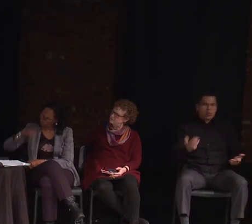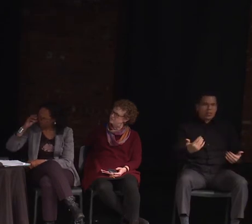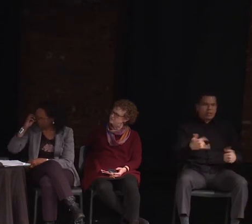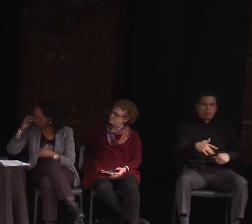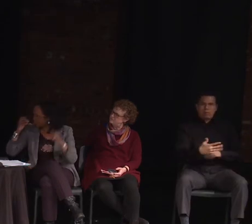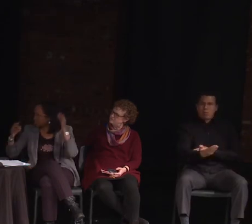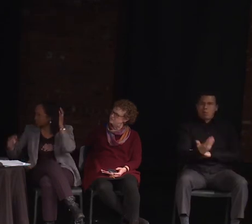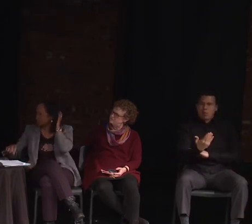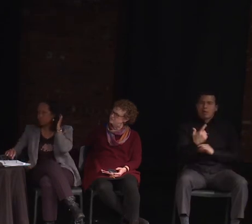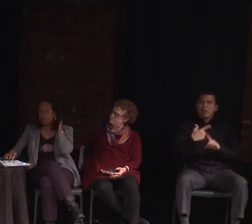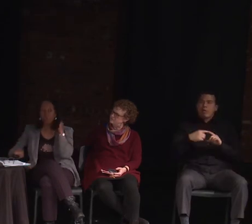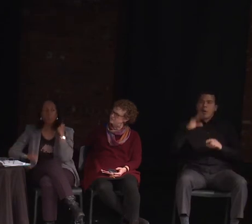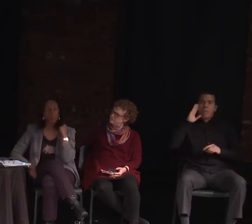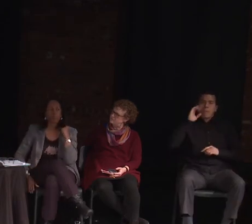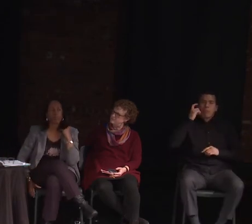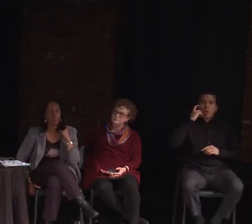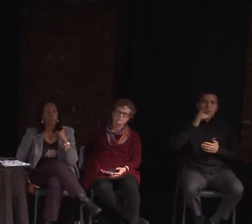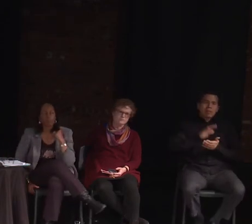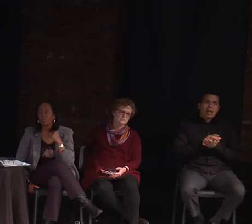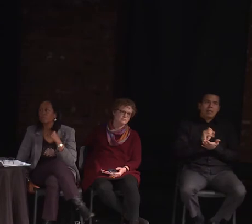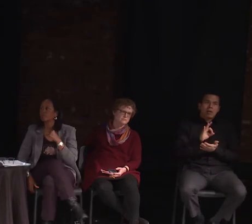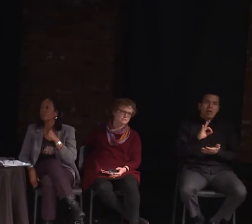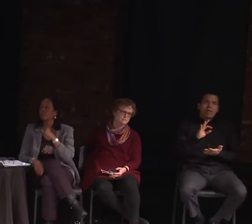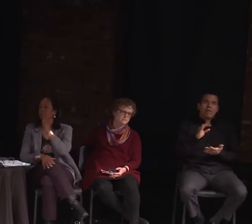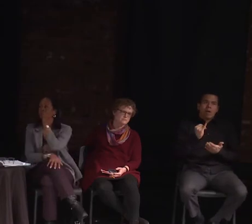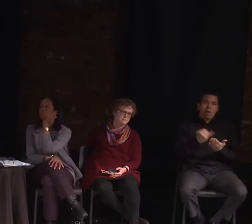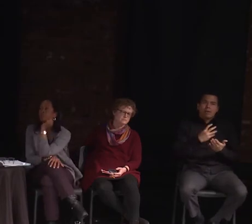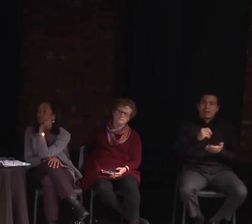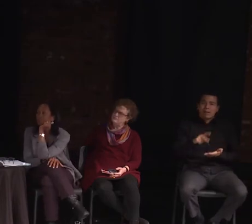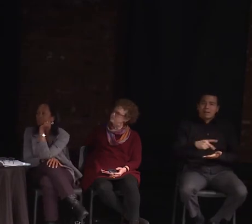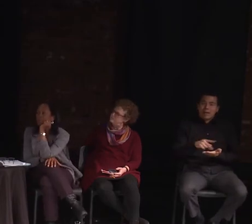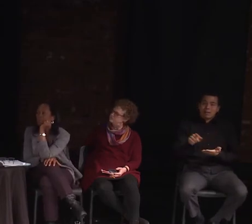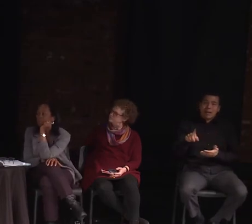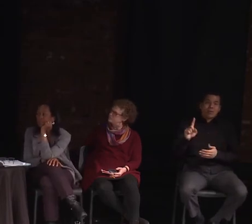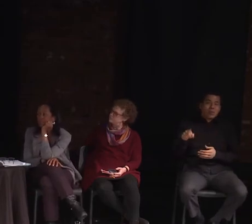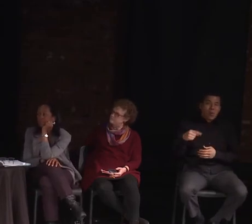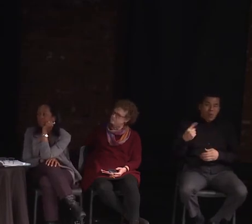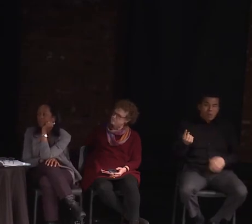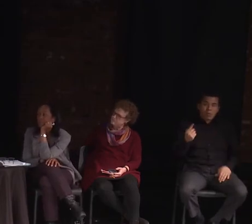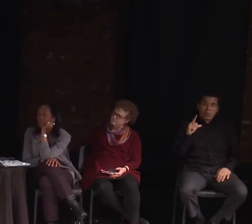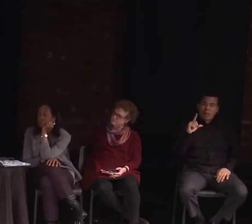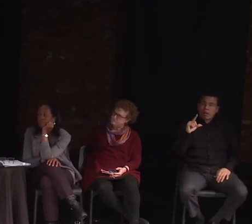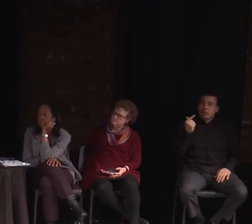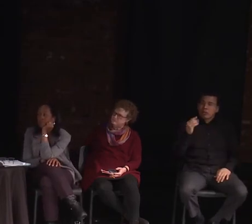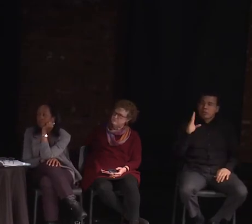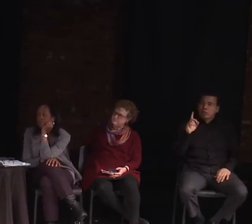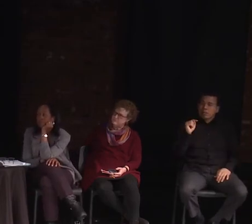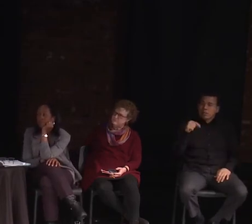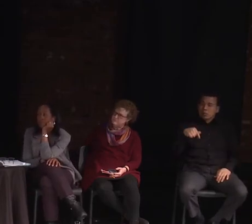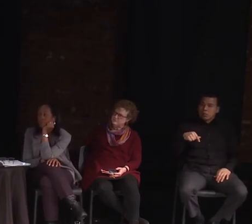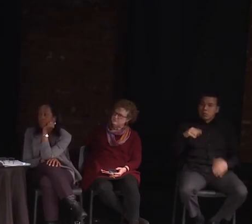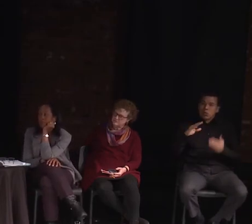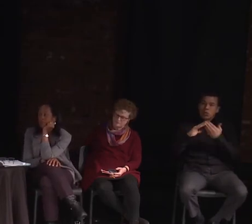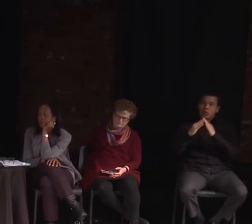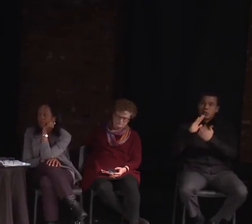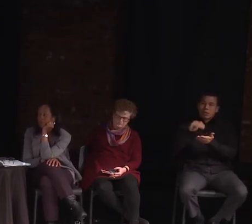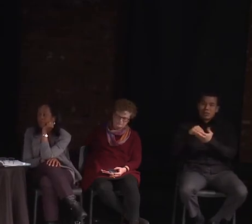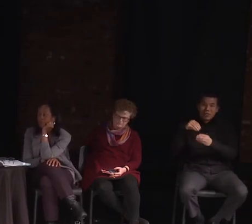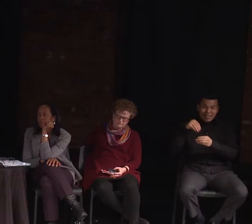Bronx Academy of Arts and Dance, which basically acts as the only LGBTQ community center in the Bronx.